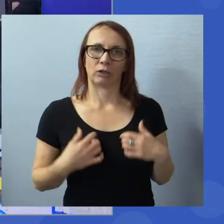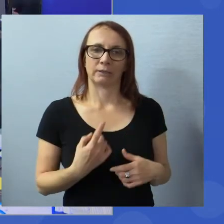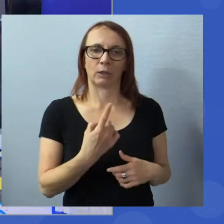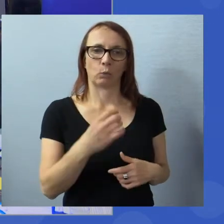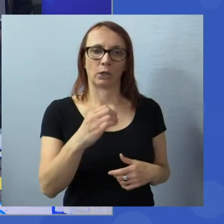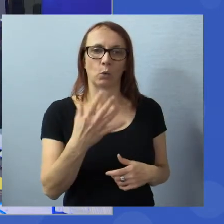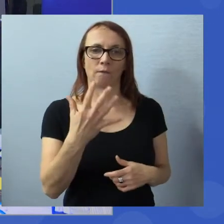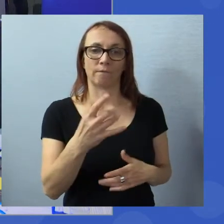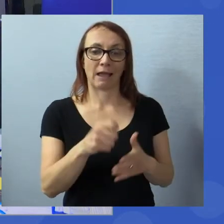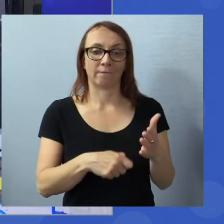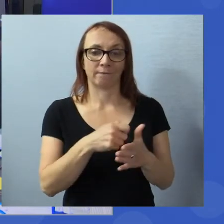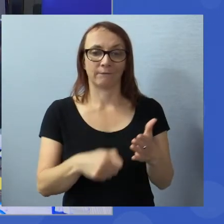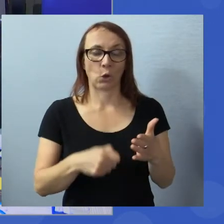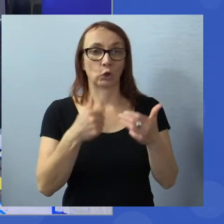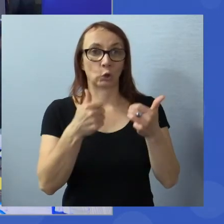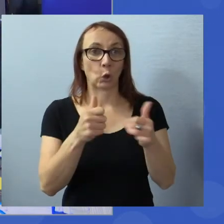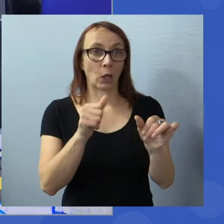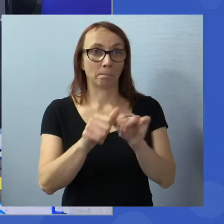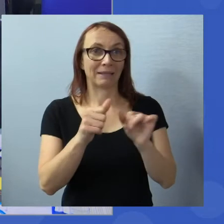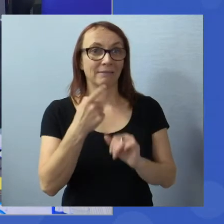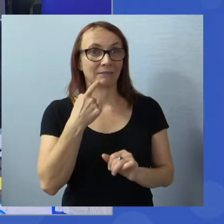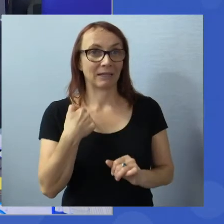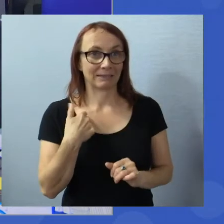than any of the votes we got yesterday so I don't I don't know what that says